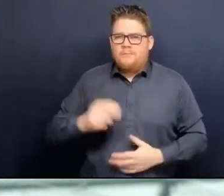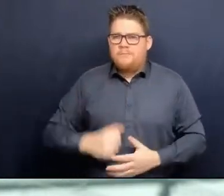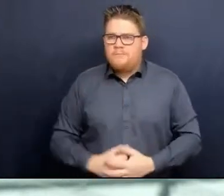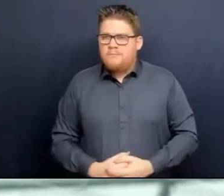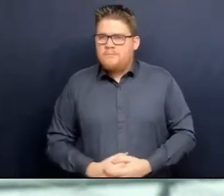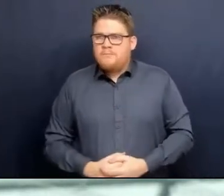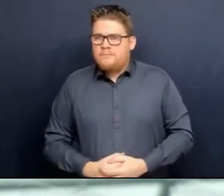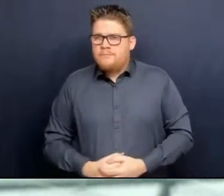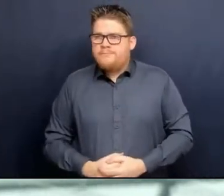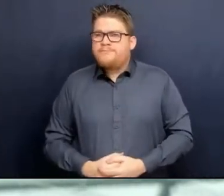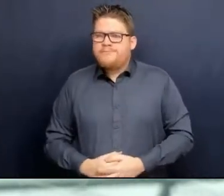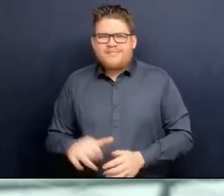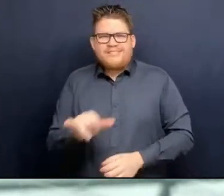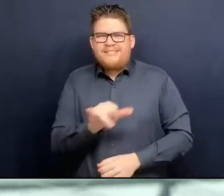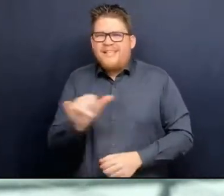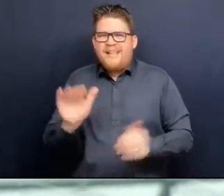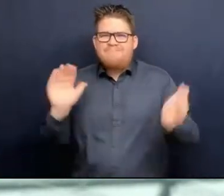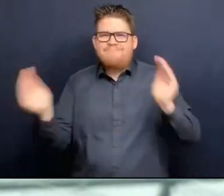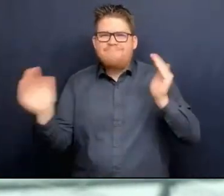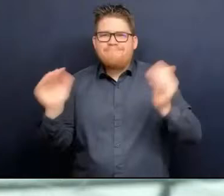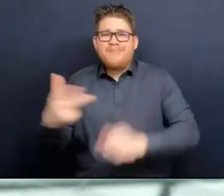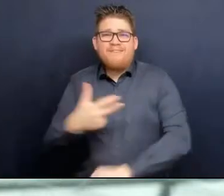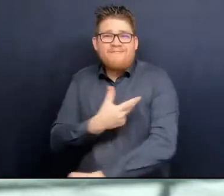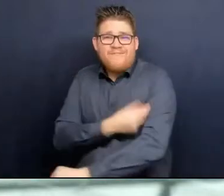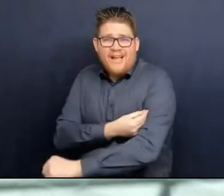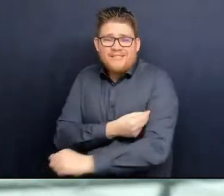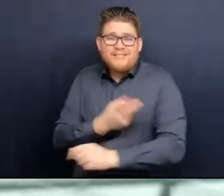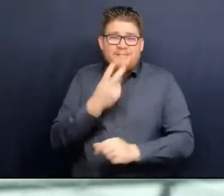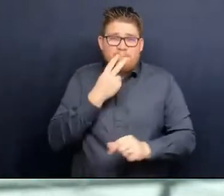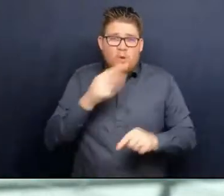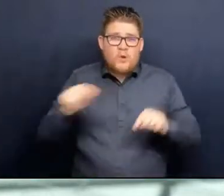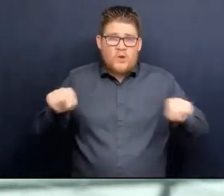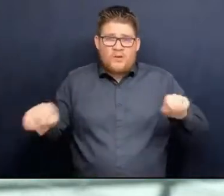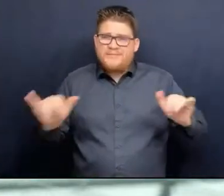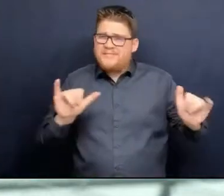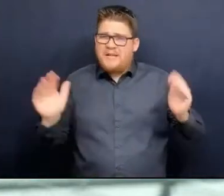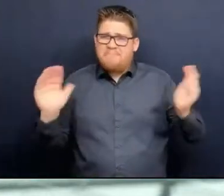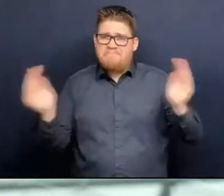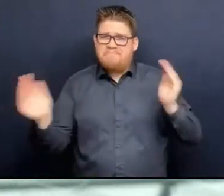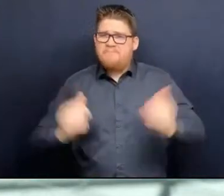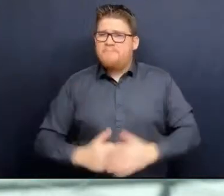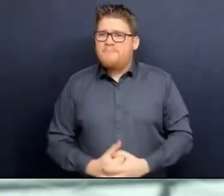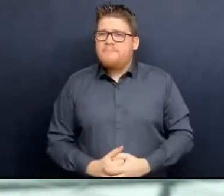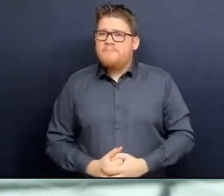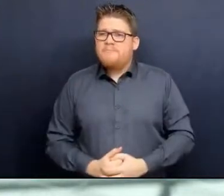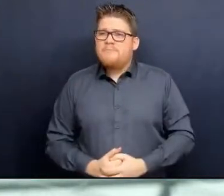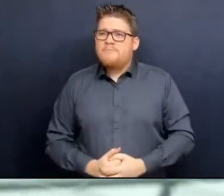pandemic. We all have a role to play, and we need to make decisions based on our personal risk and the risk of those